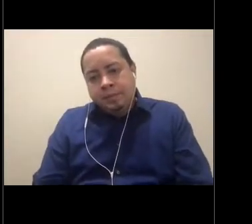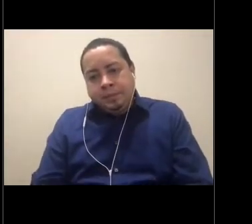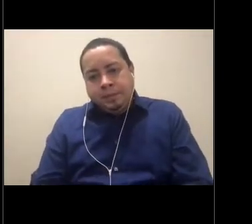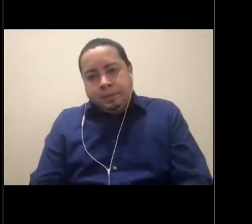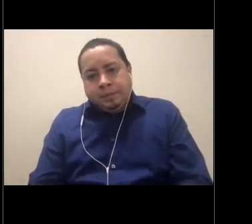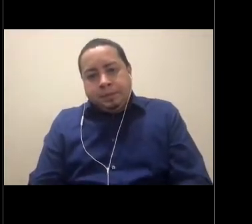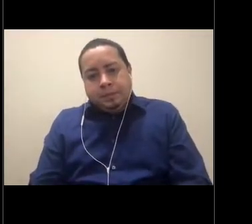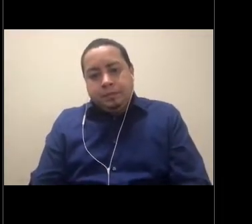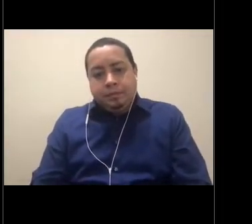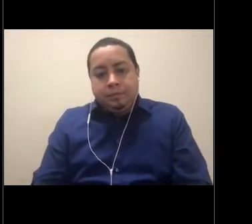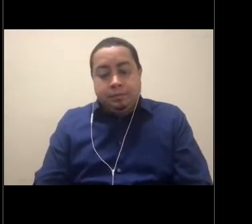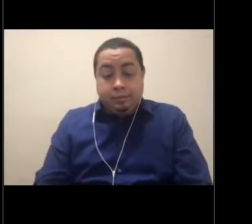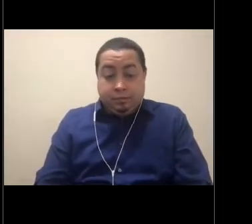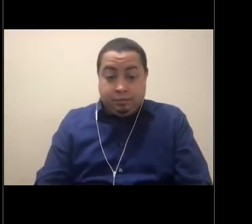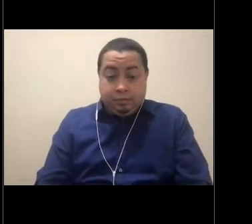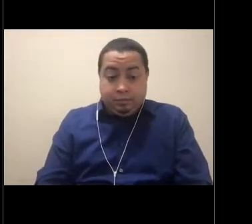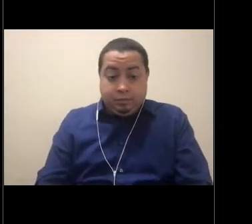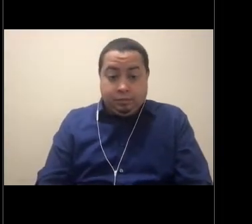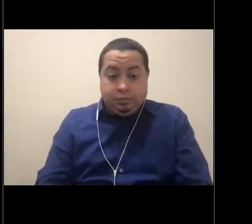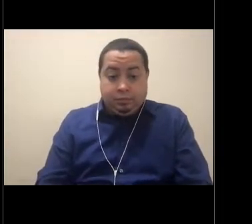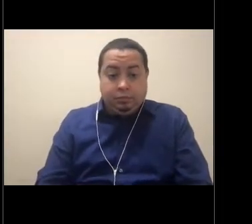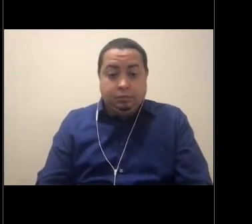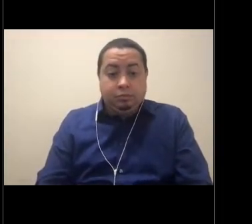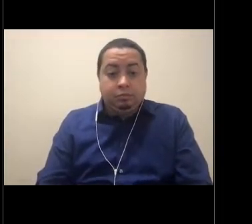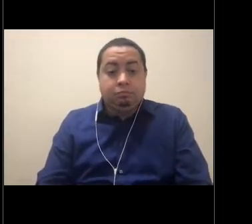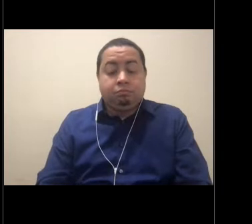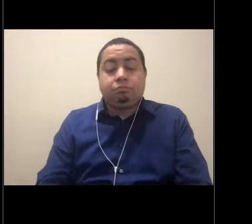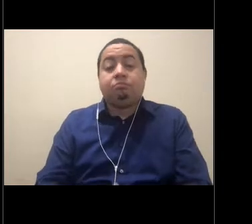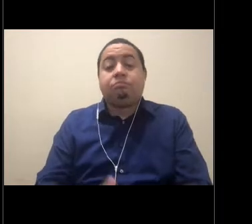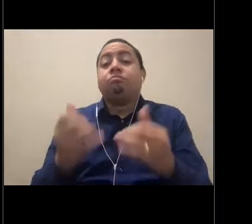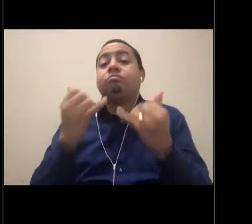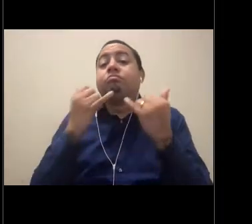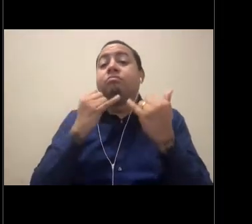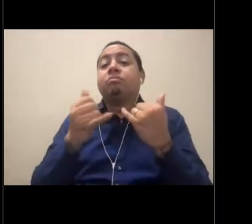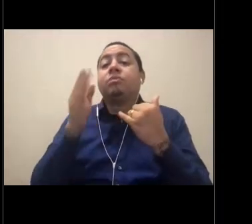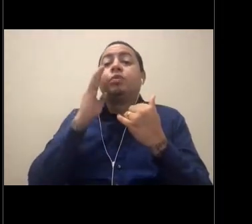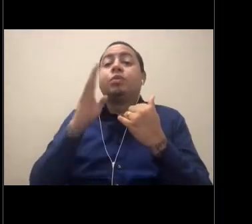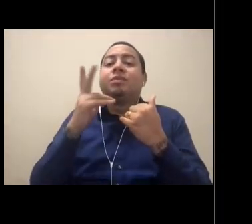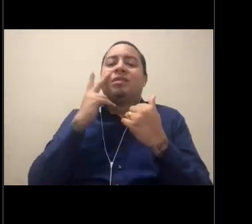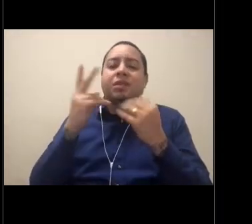And there we go and as soon as we see a little bit more of the satellite antenna, I'll go back and show you